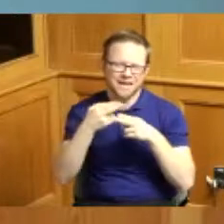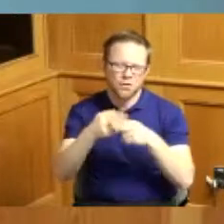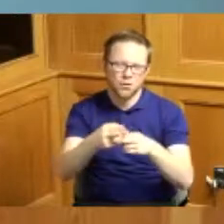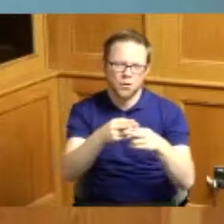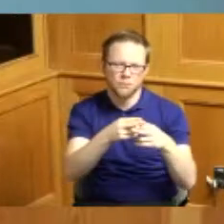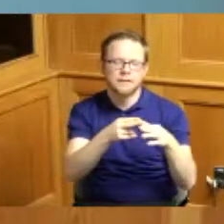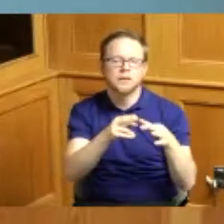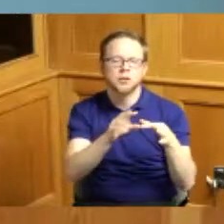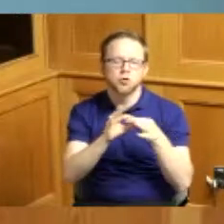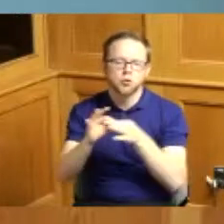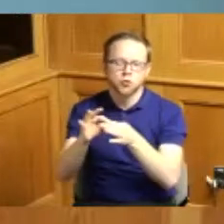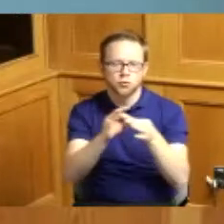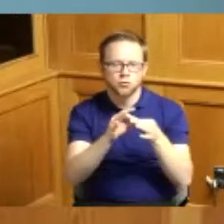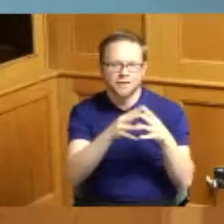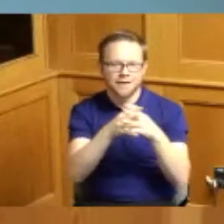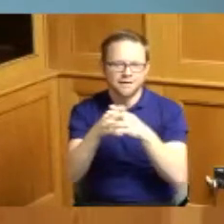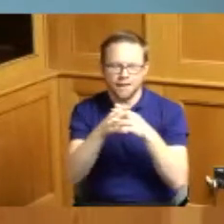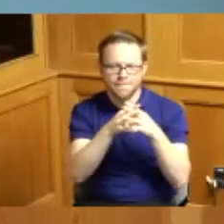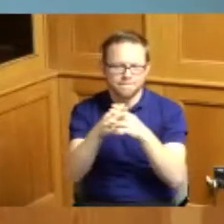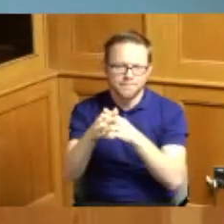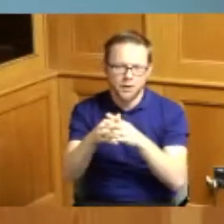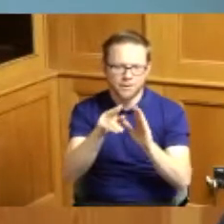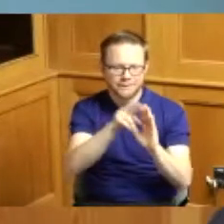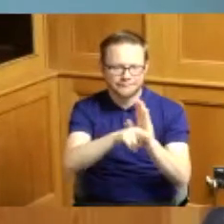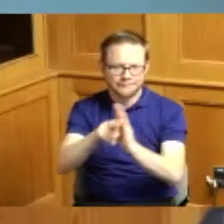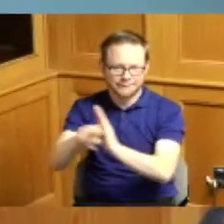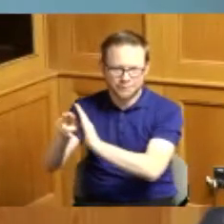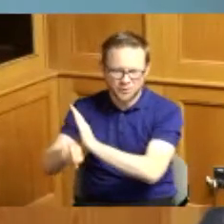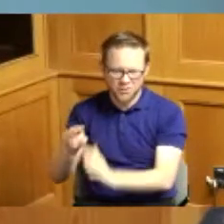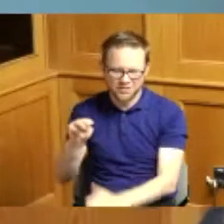in Madisonville where some of the black soldiers and former slaves